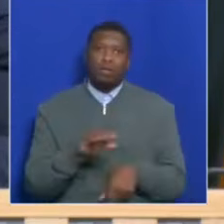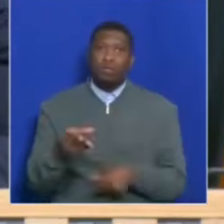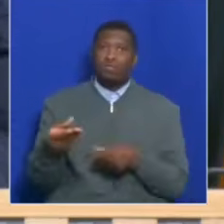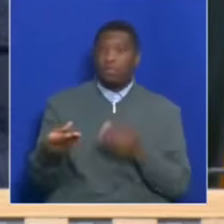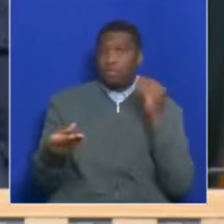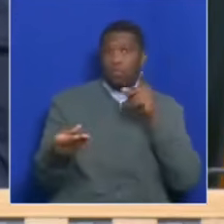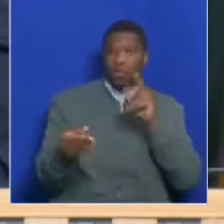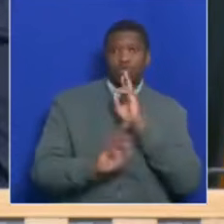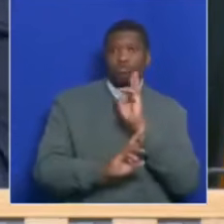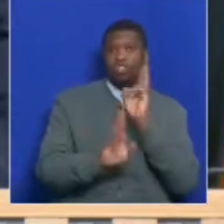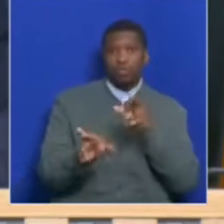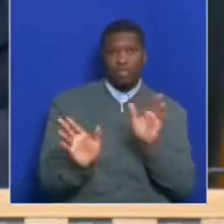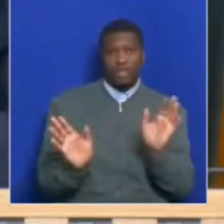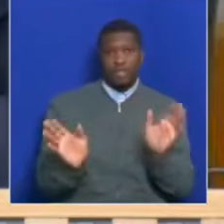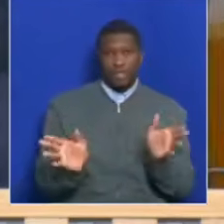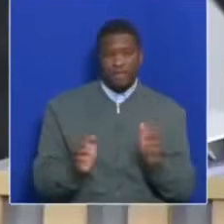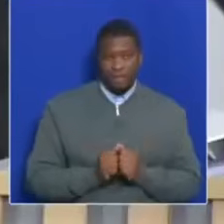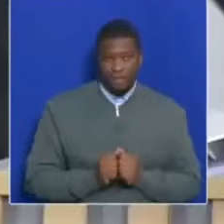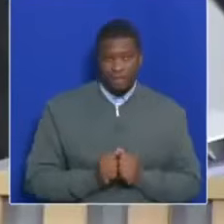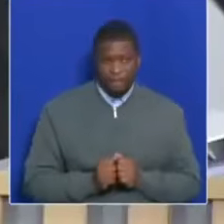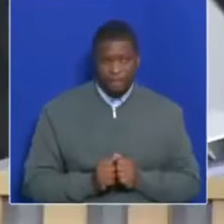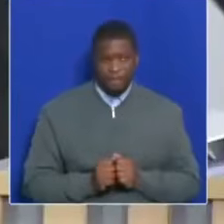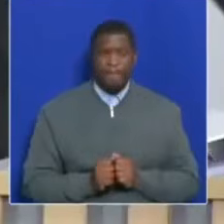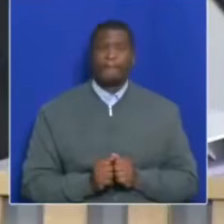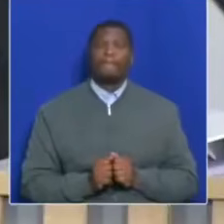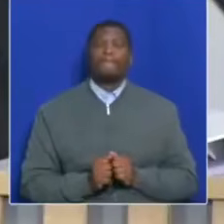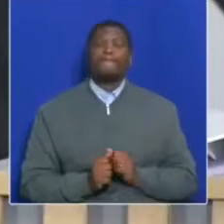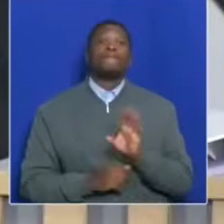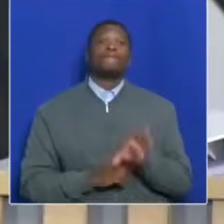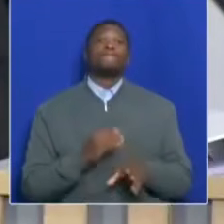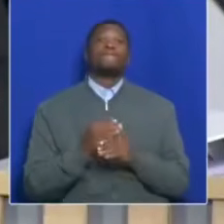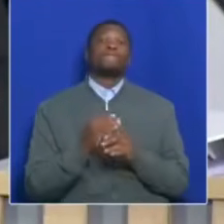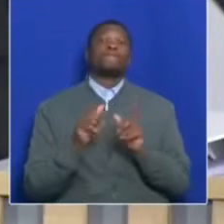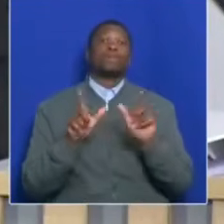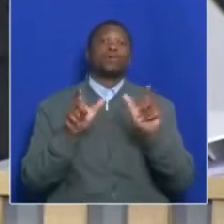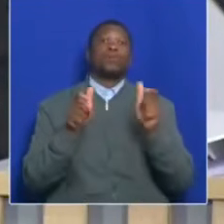yeah I'll leave it there. And commissioner the the the other aspect is that the dockets